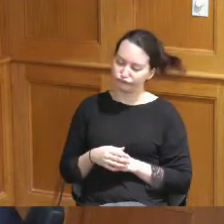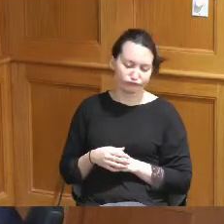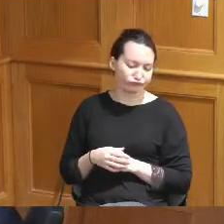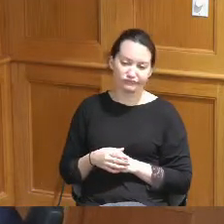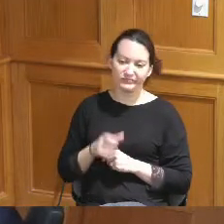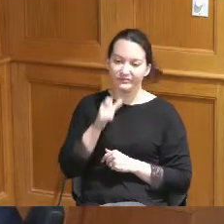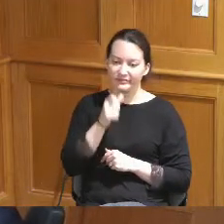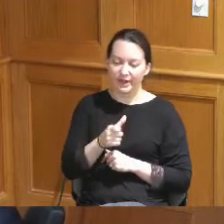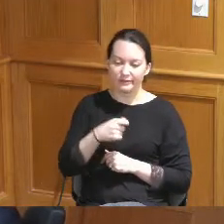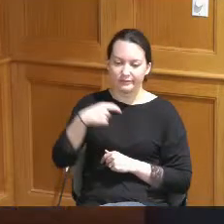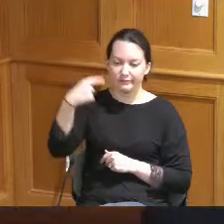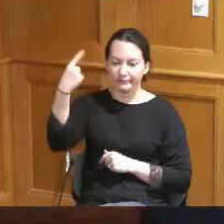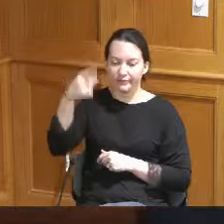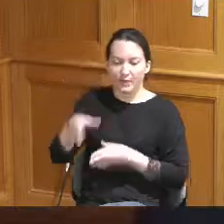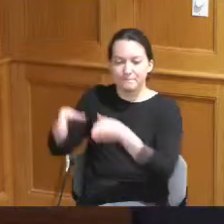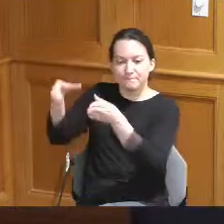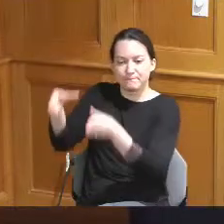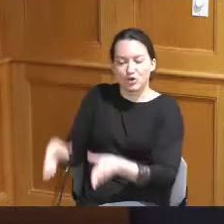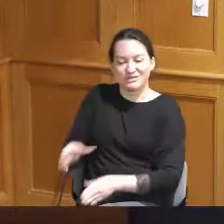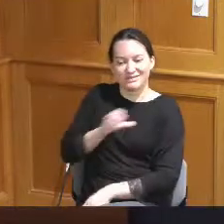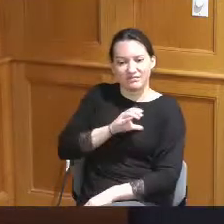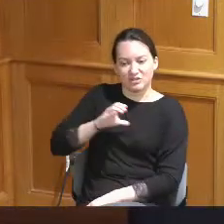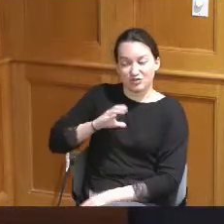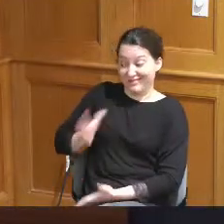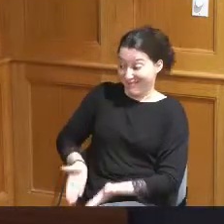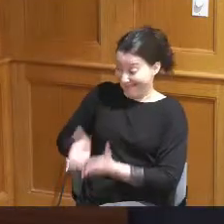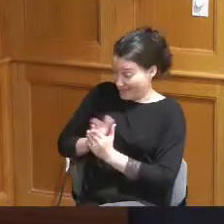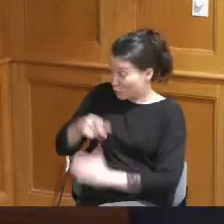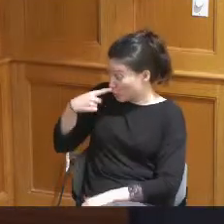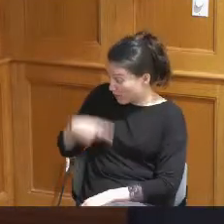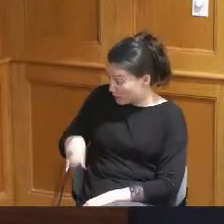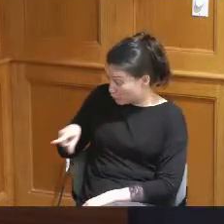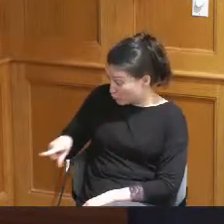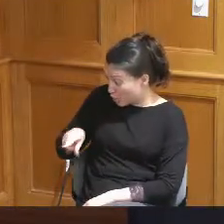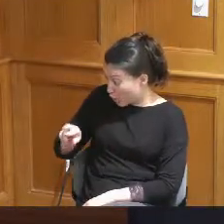take direction from an individual Commissioner asking for that so for the for the public watching